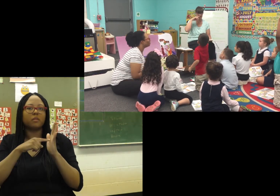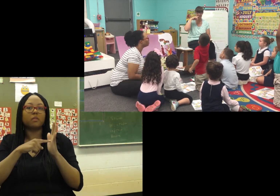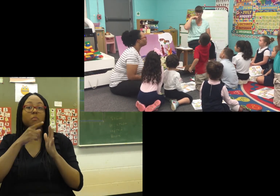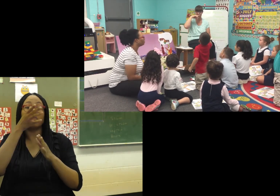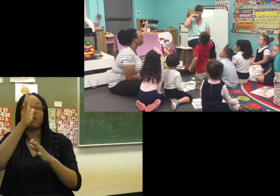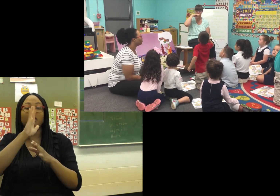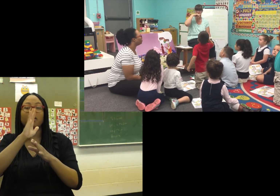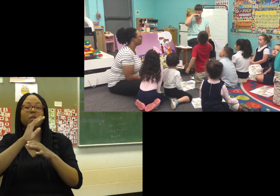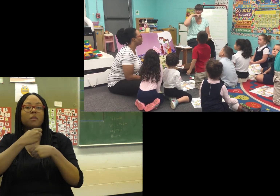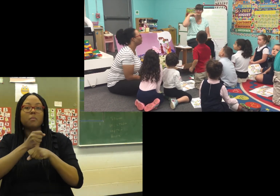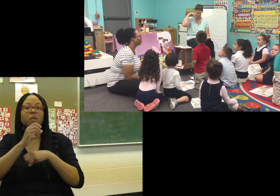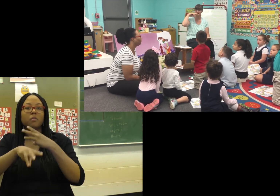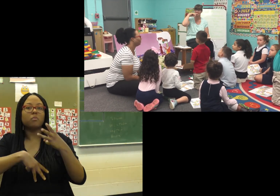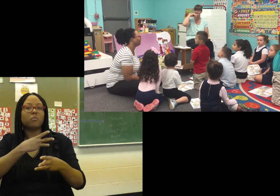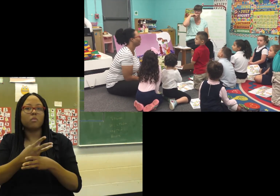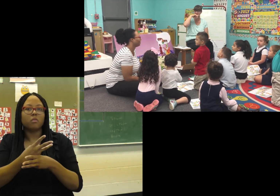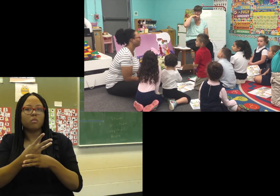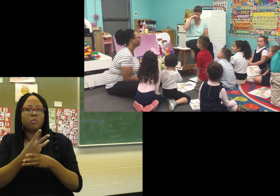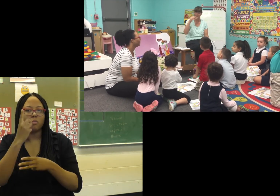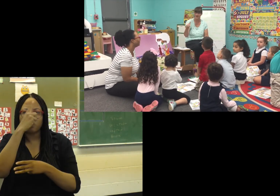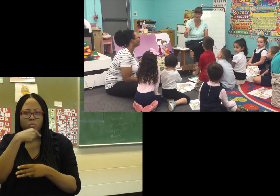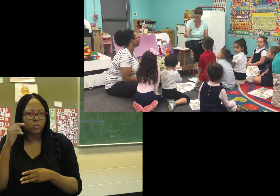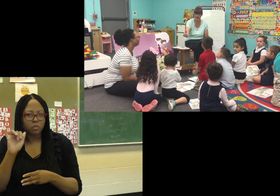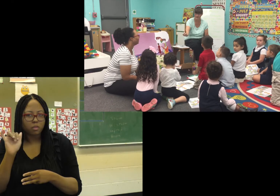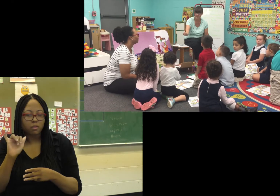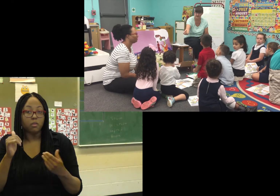For example, God created the world, what does that look like?